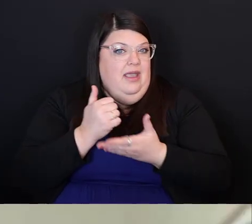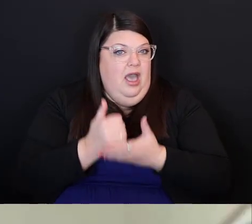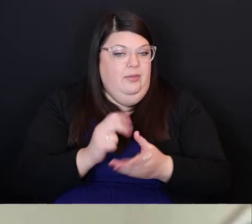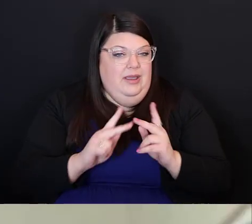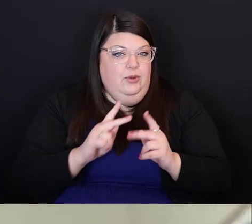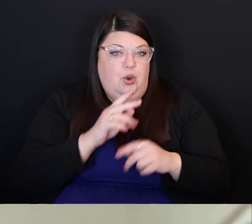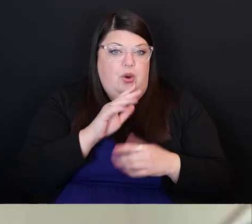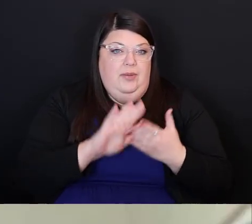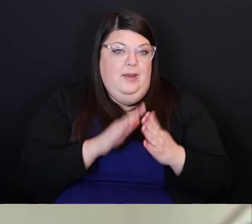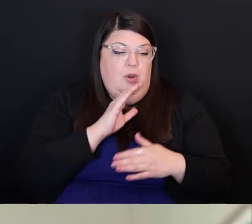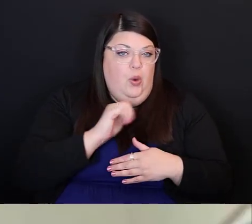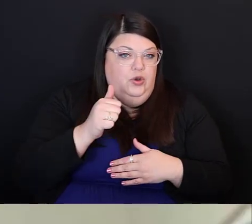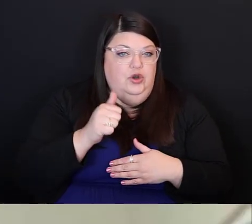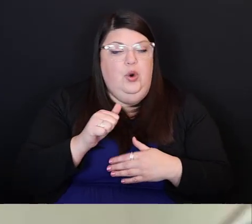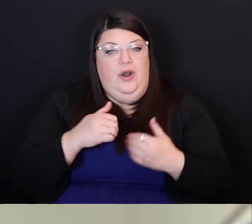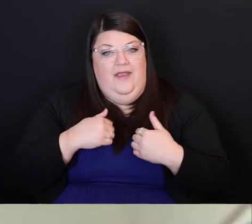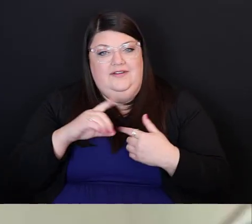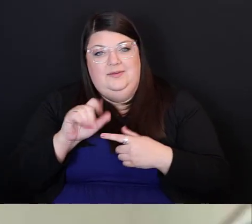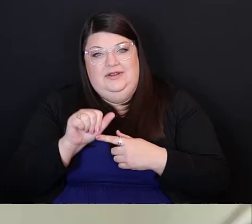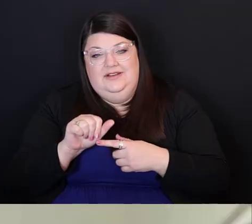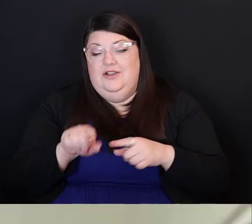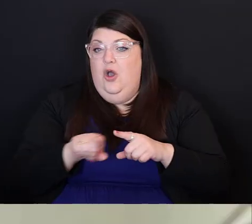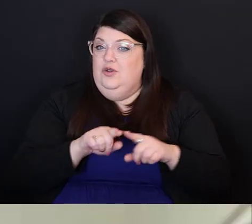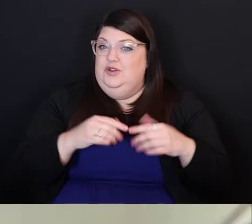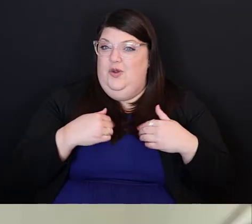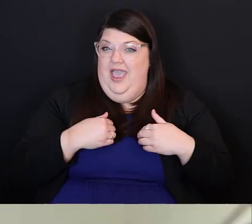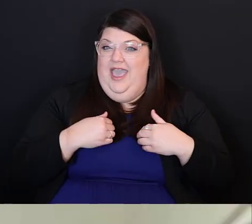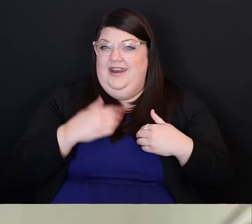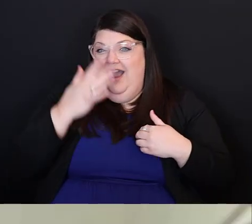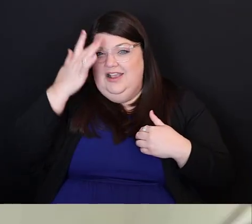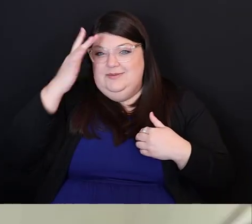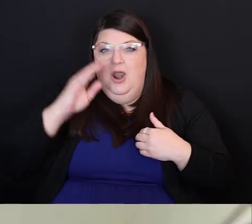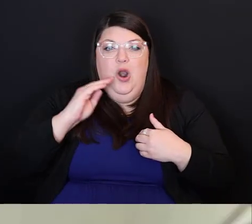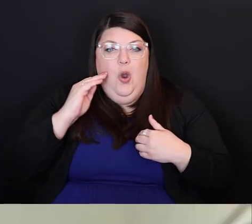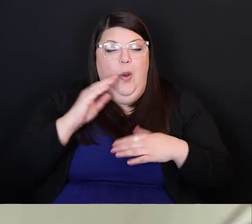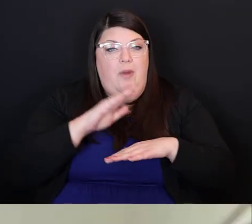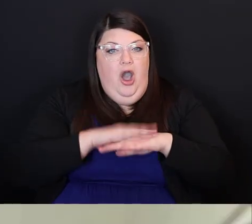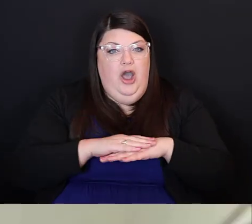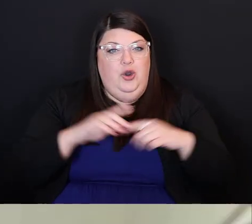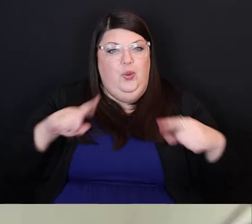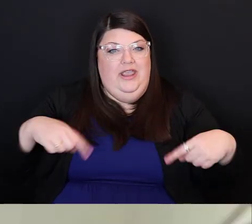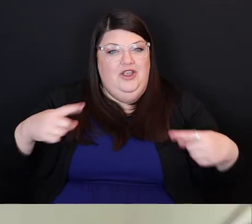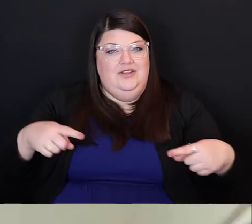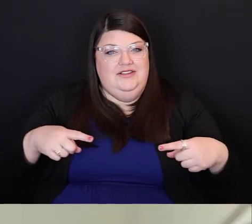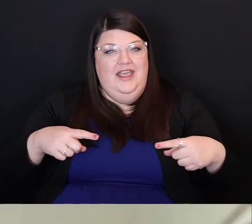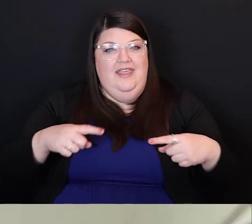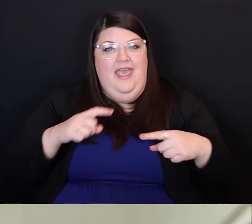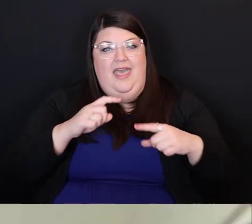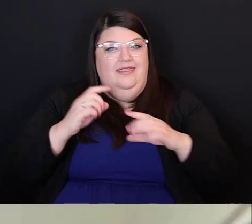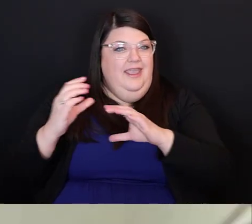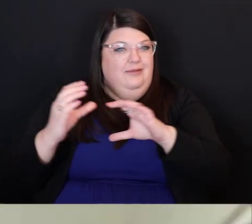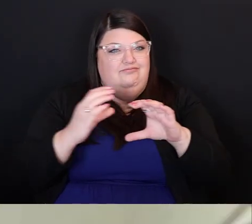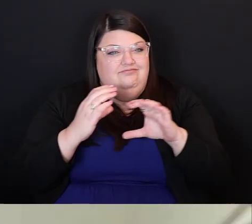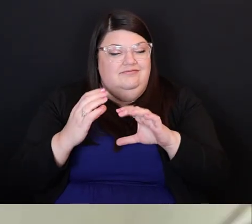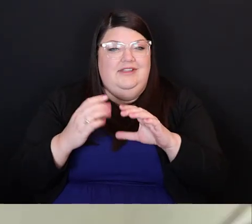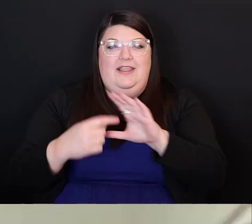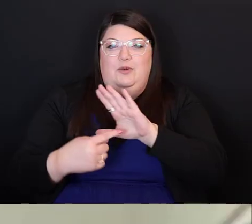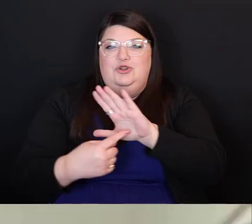They even had a smart home on wheels that was a showroom that they brought around and and showed people what kind of opportunities there are with smart home products.